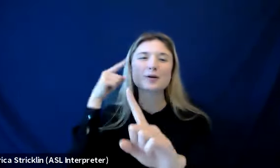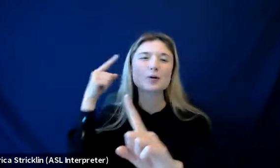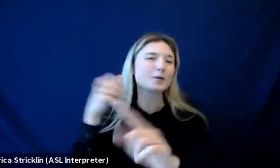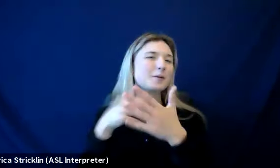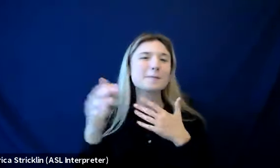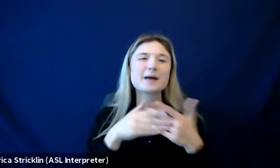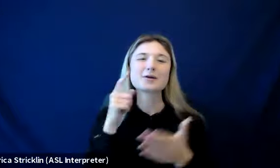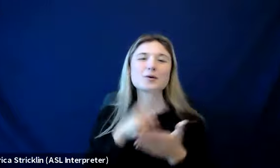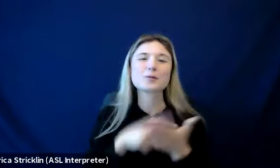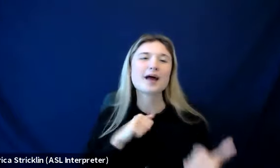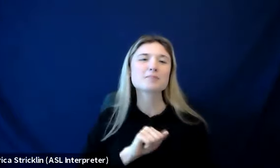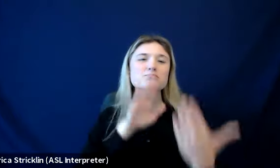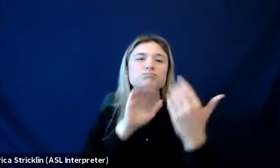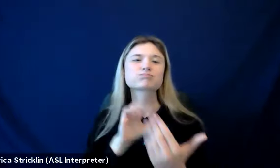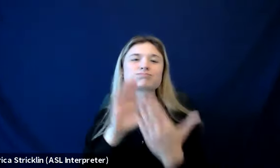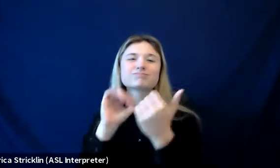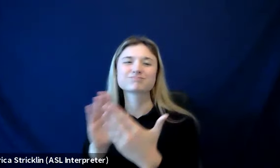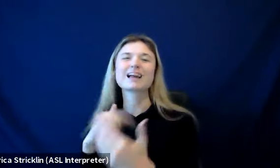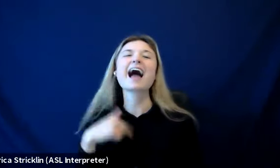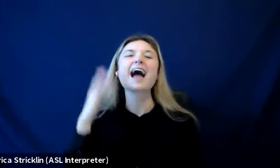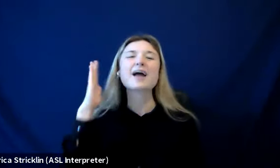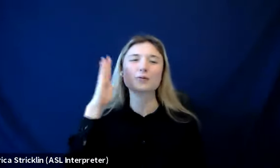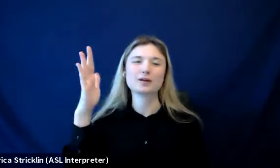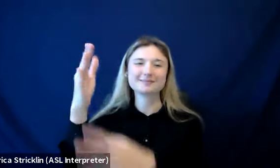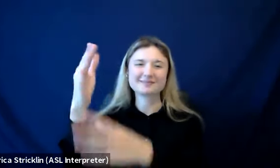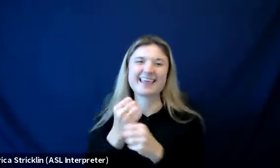I face every day, I will get that I will get the degree.